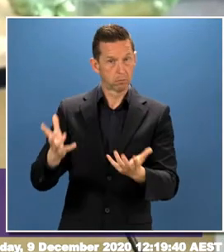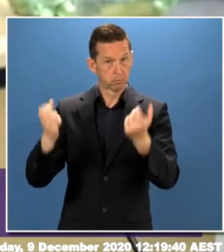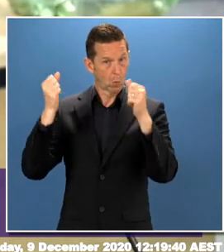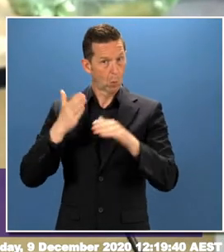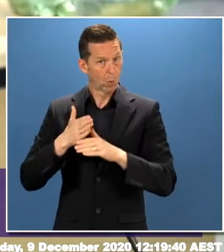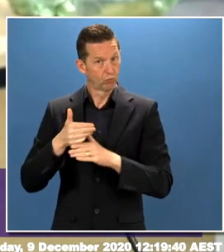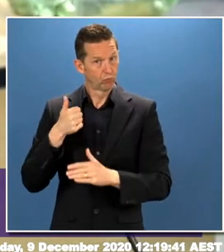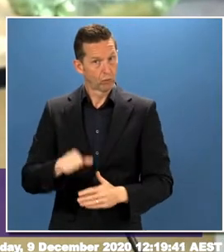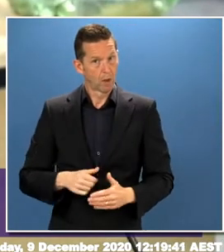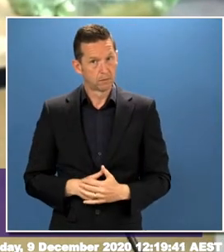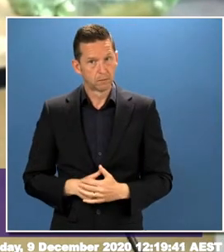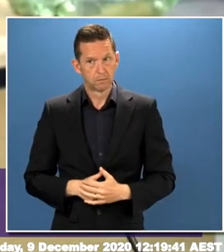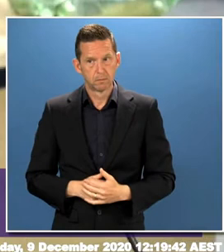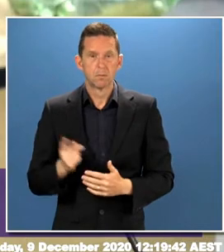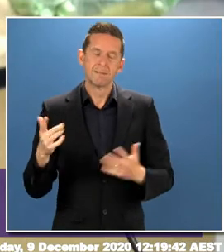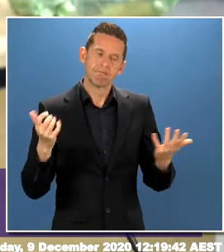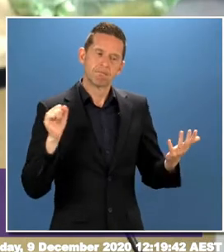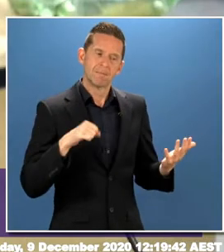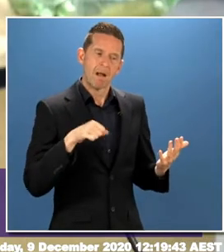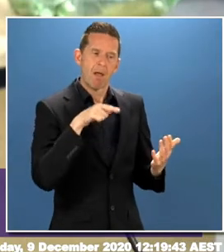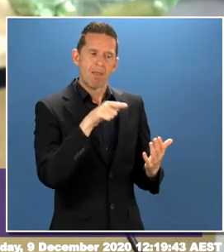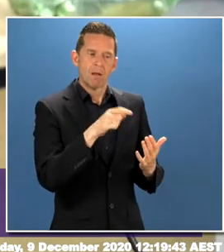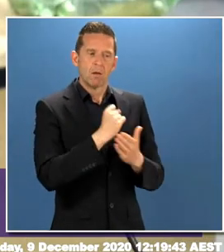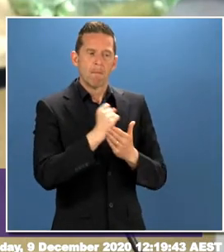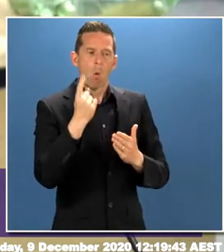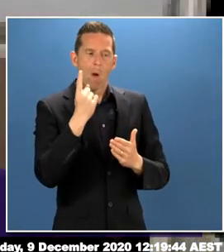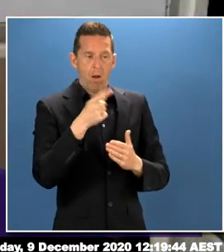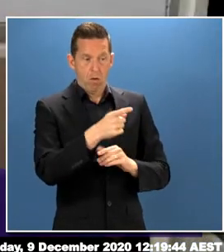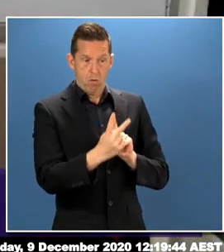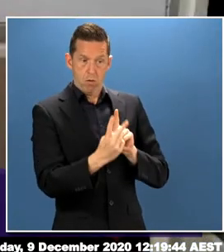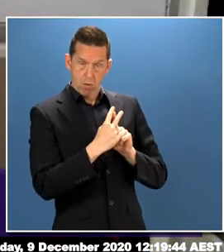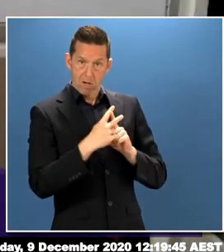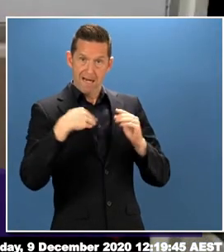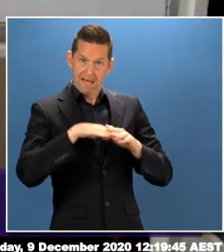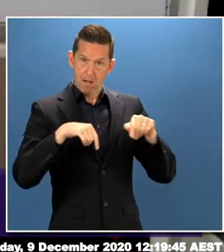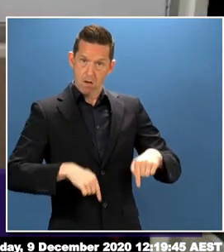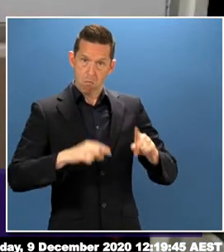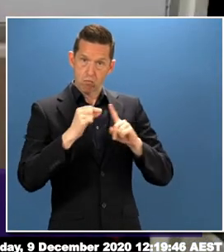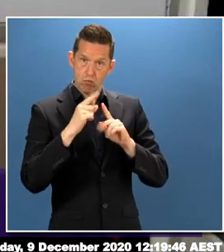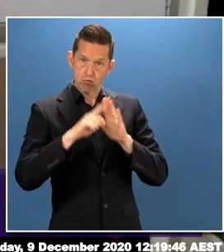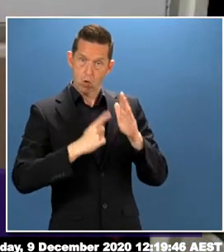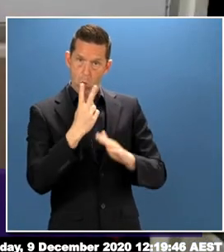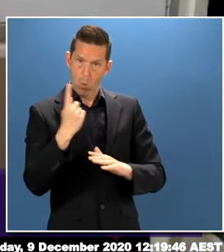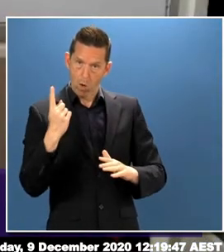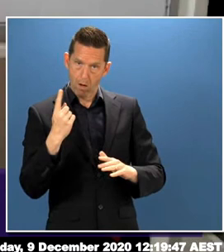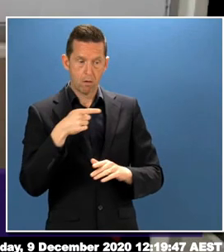That is the main criteria for enrolling in Project 21, is that that young person understands they want work,